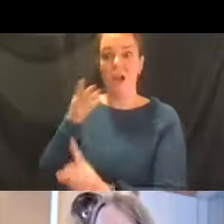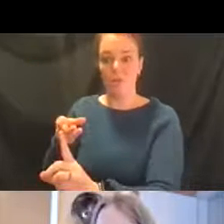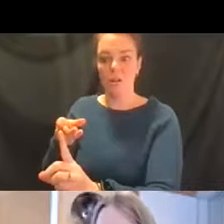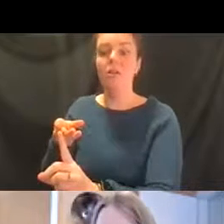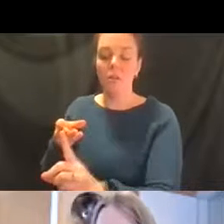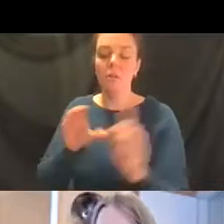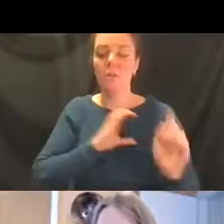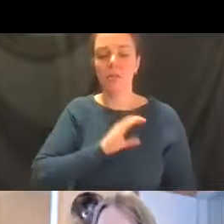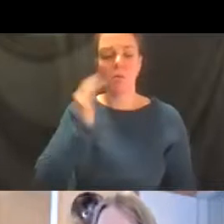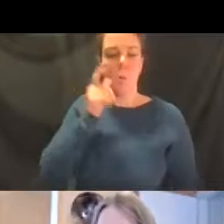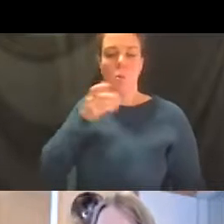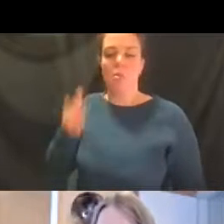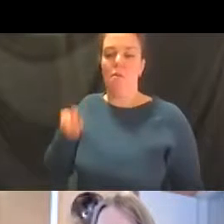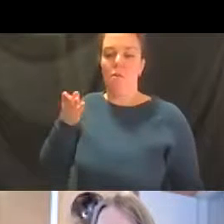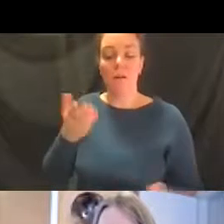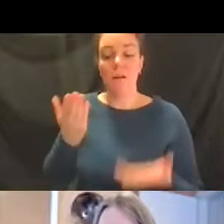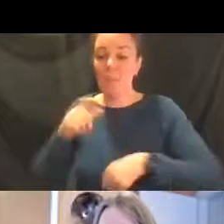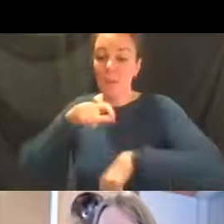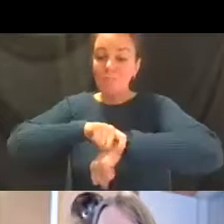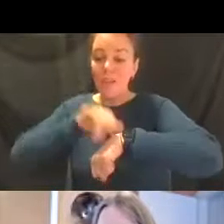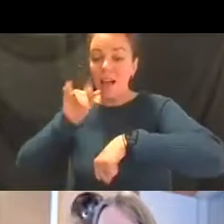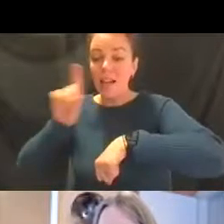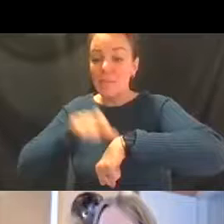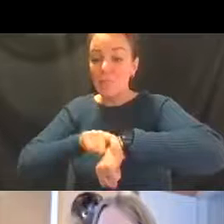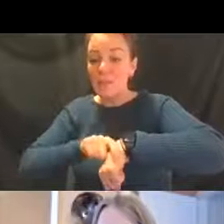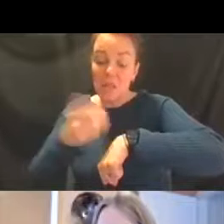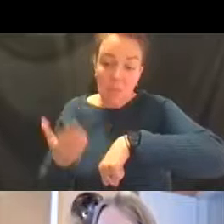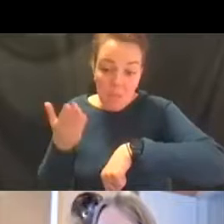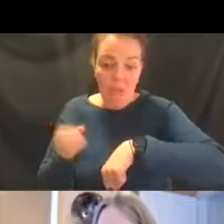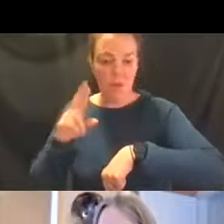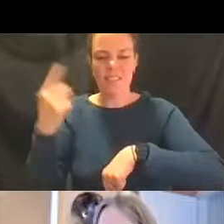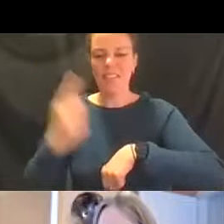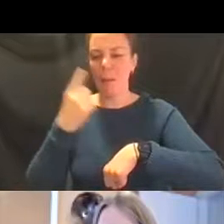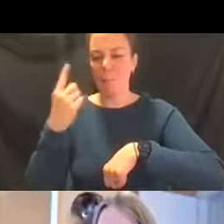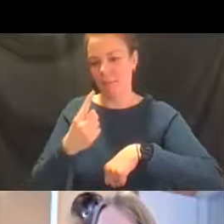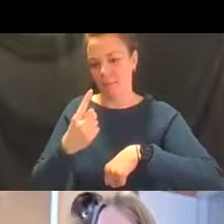if possible if they'll wear an id bracelet or something but a full description to the division